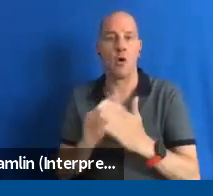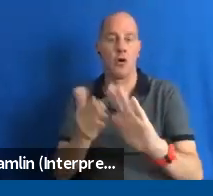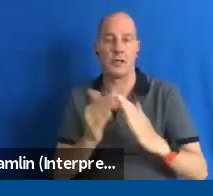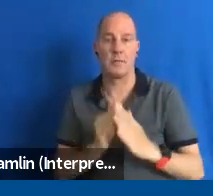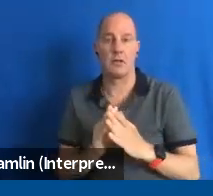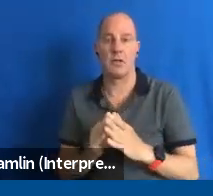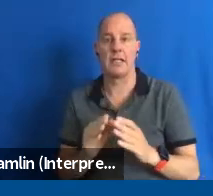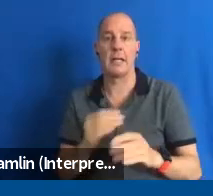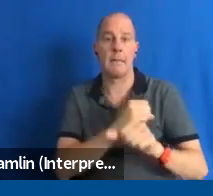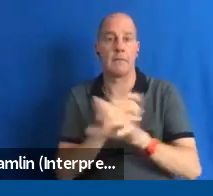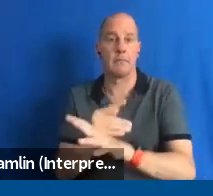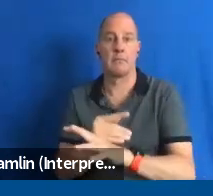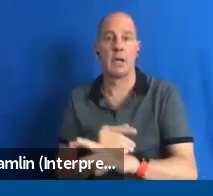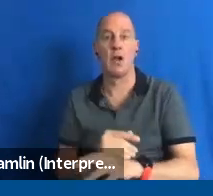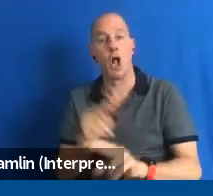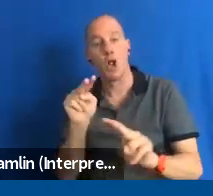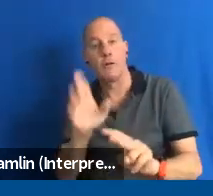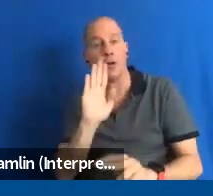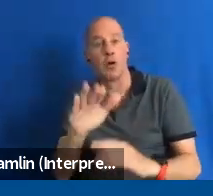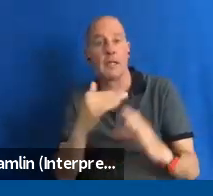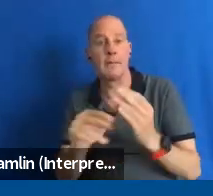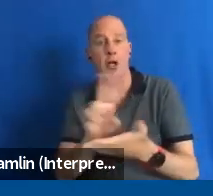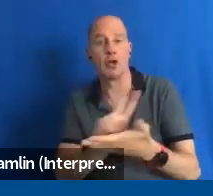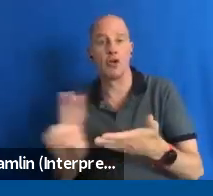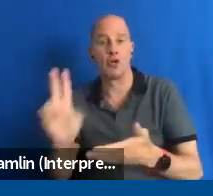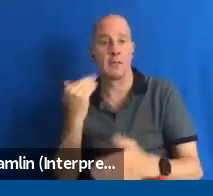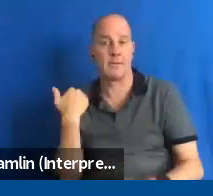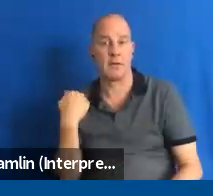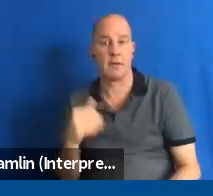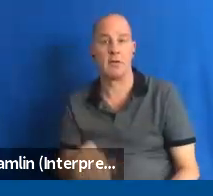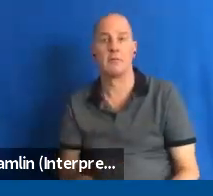Watch your email two weeks ahead of time for the announcement of the opening of the registration.